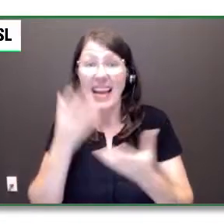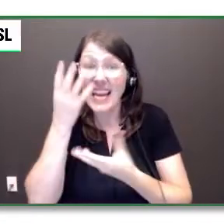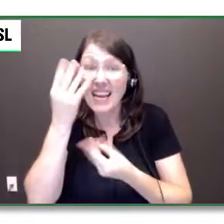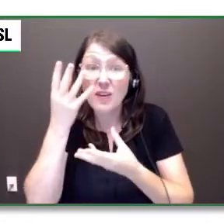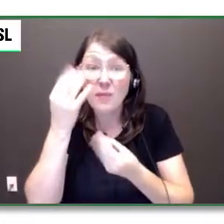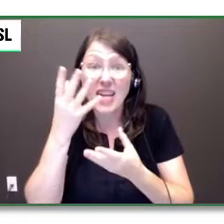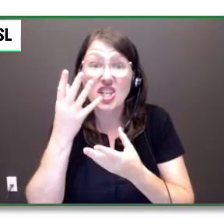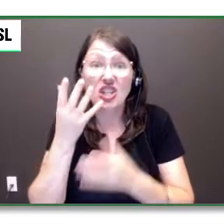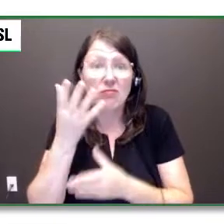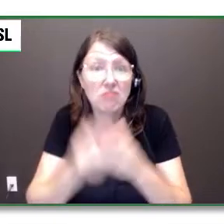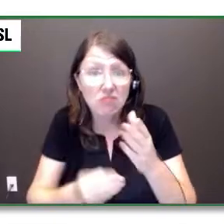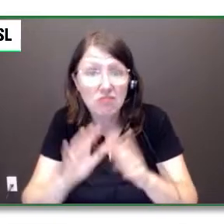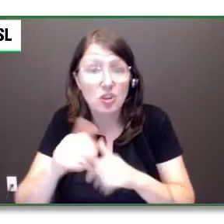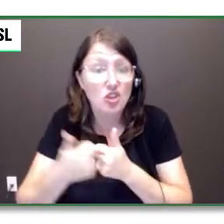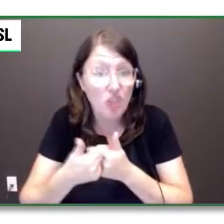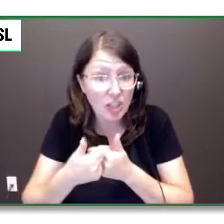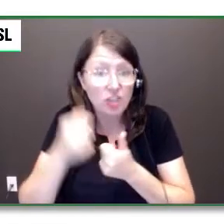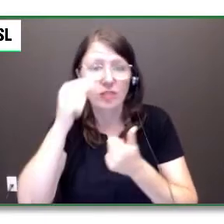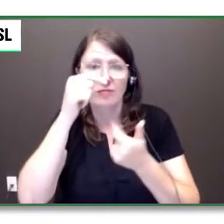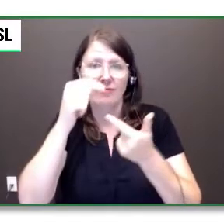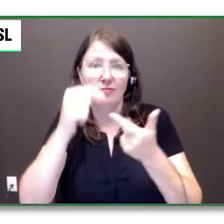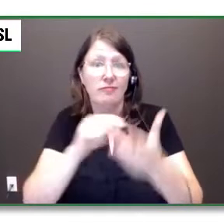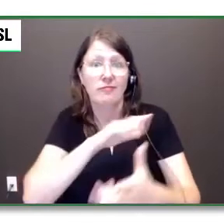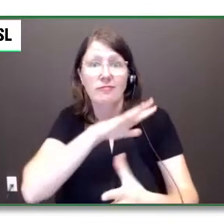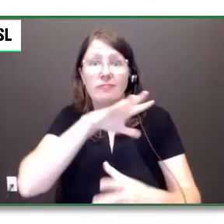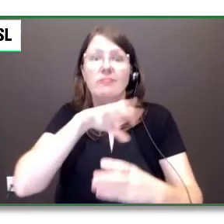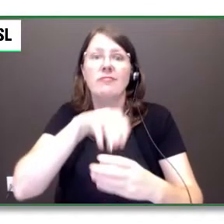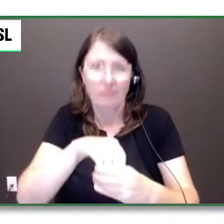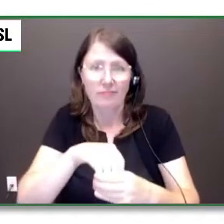this JEMMA model. Next.